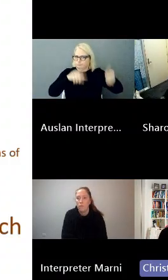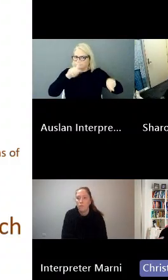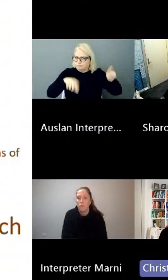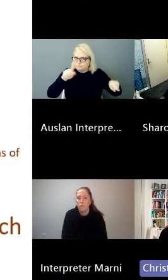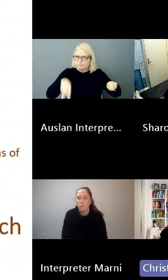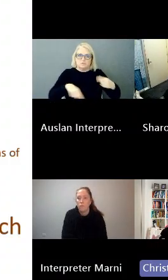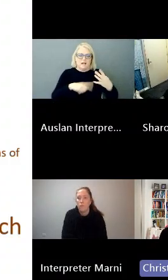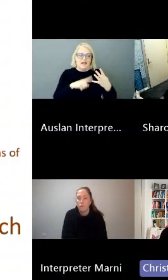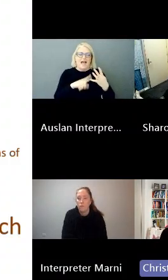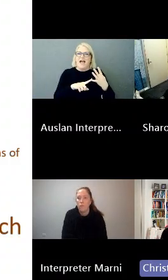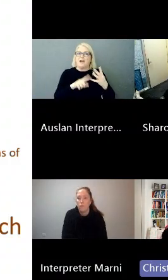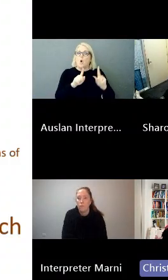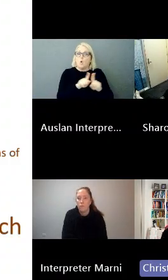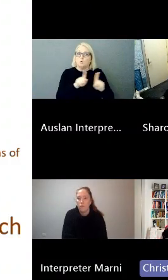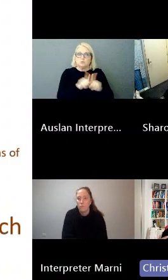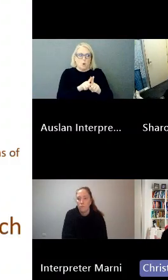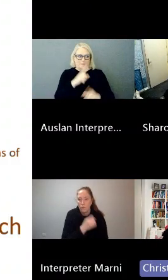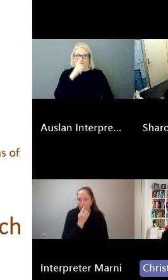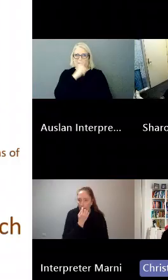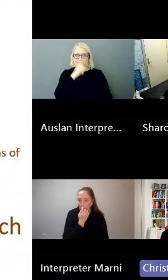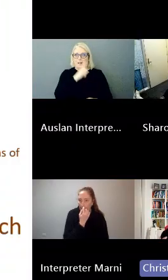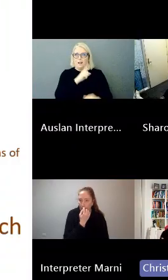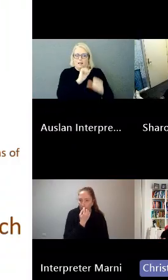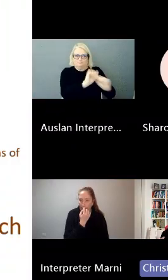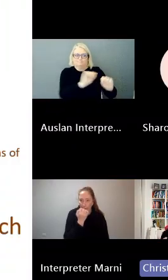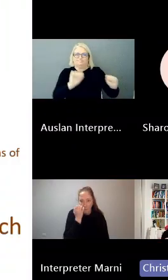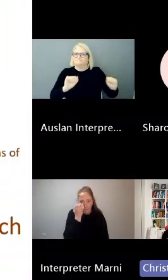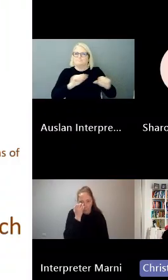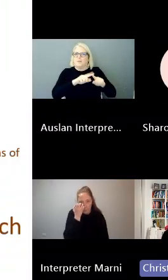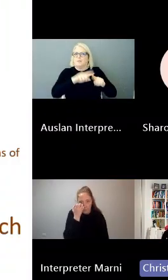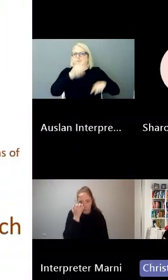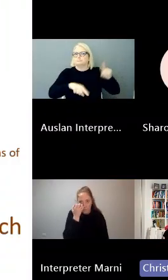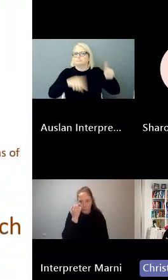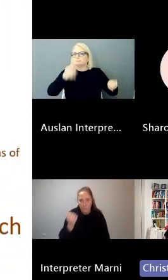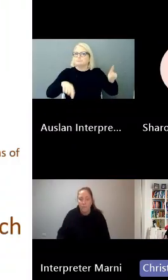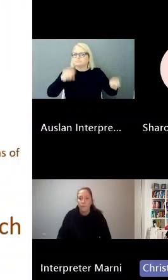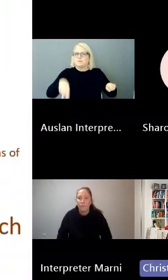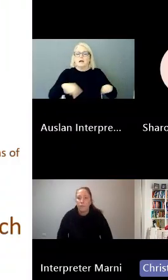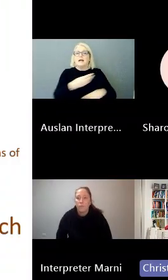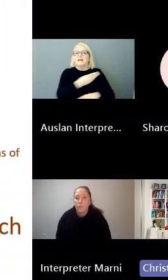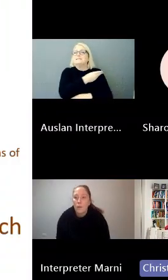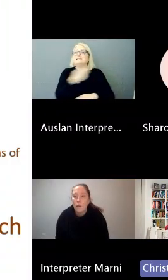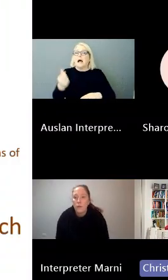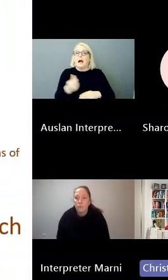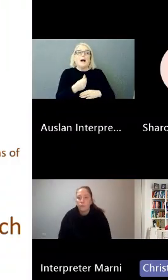but they're also very diverse in terms of voice. Who do you hear from? Some people have very loud voices,